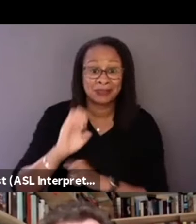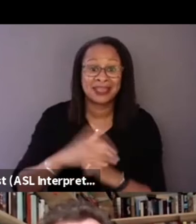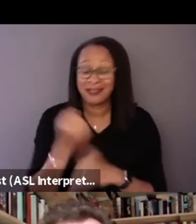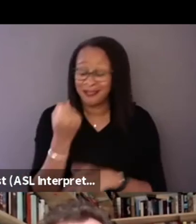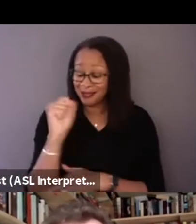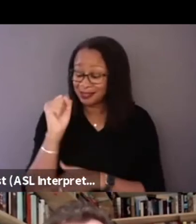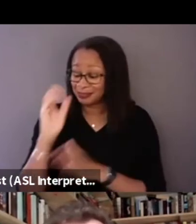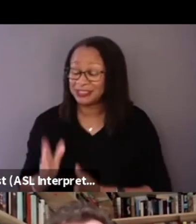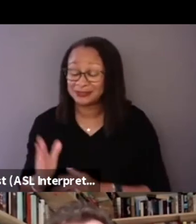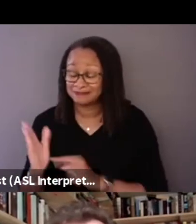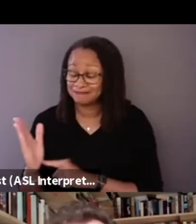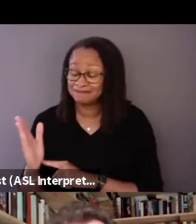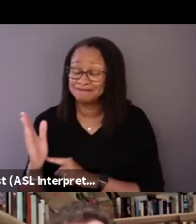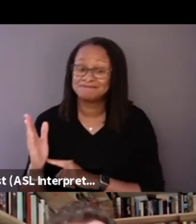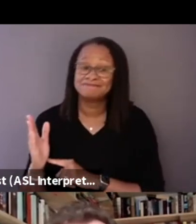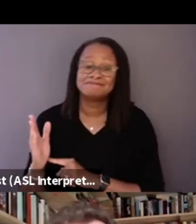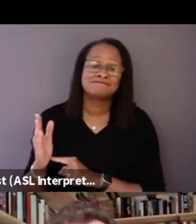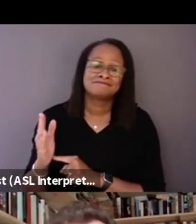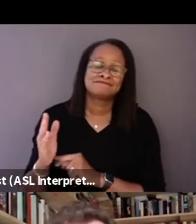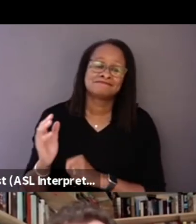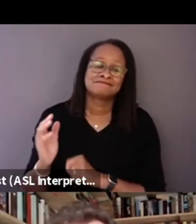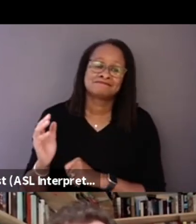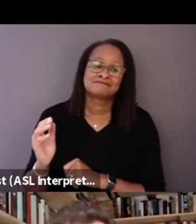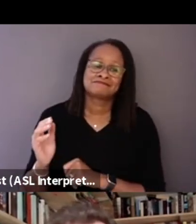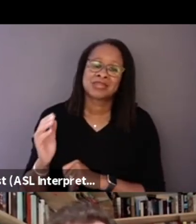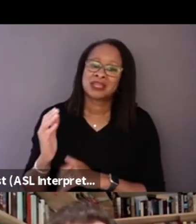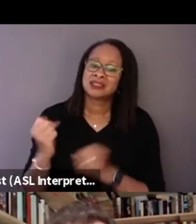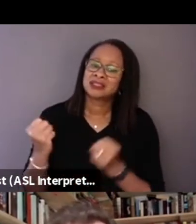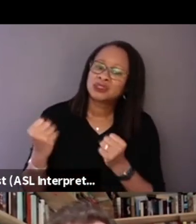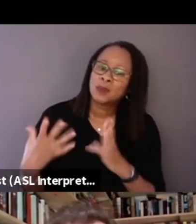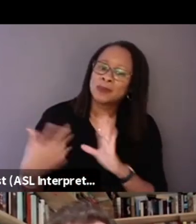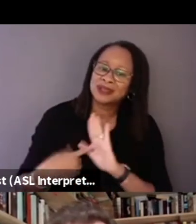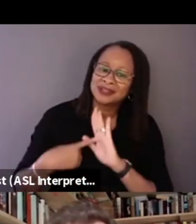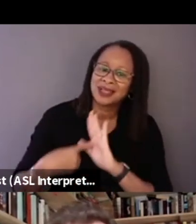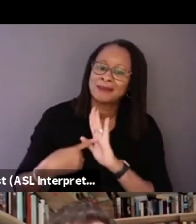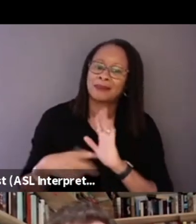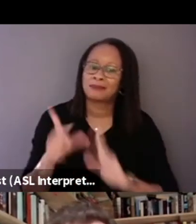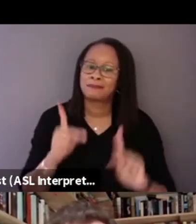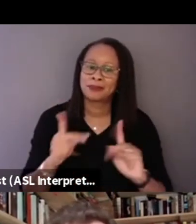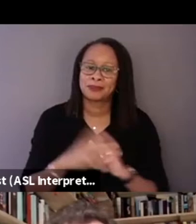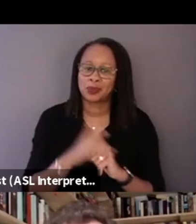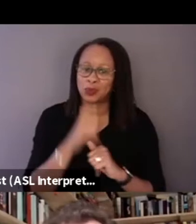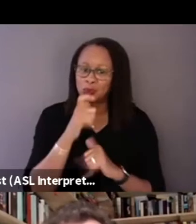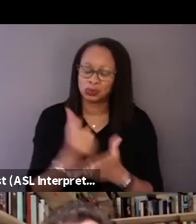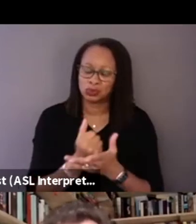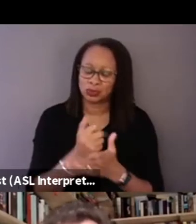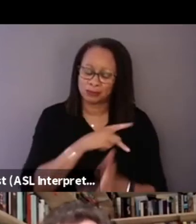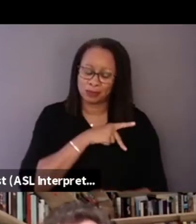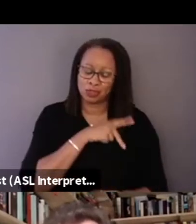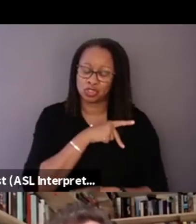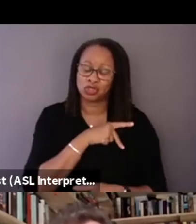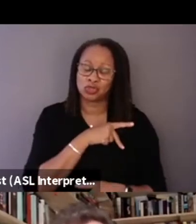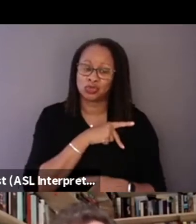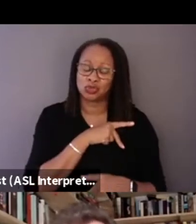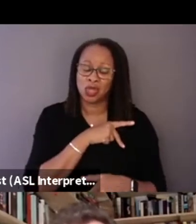And, you know, there were so many examples of people who took their own personal stories and confronted power with them